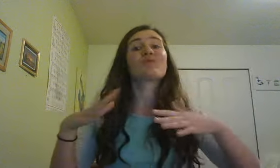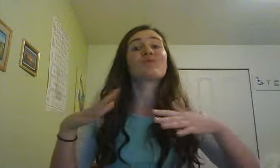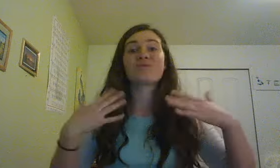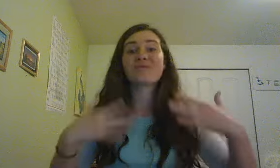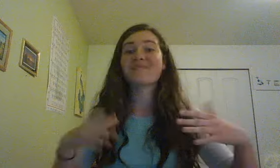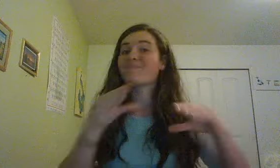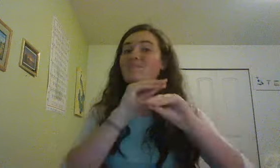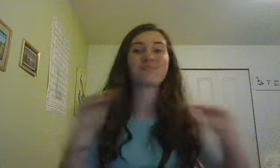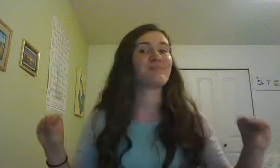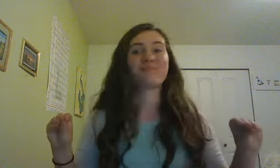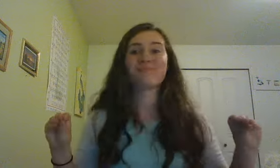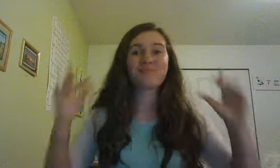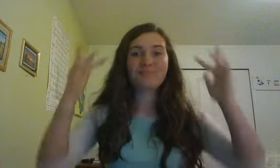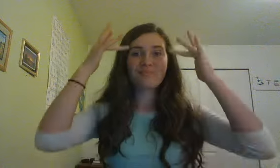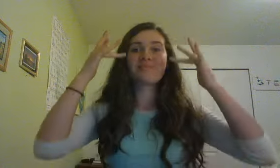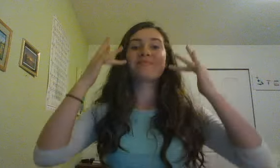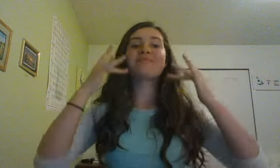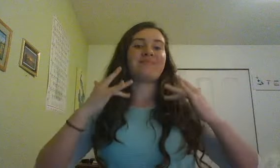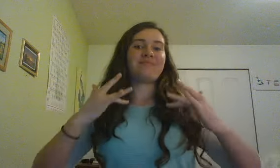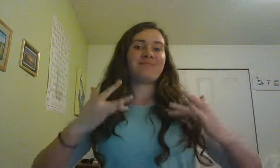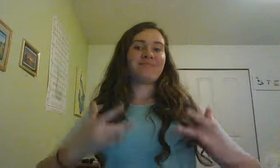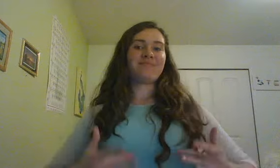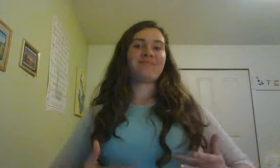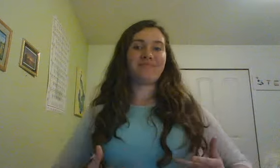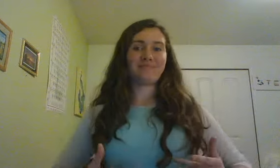The elves didn't have any clothes--they were naked.